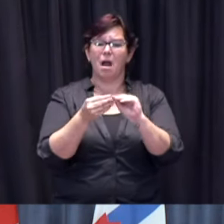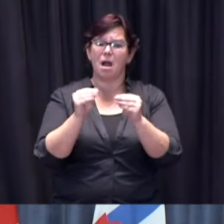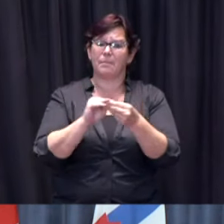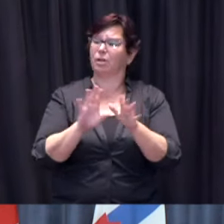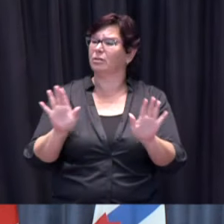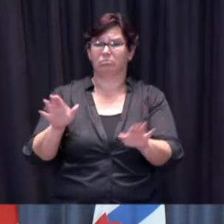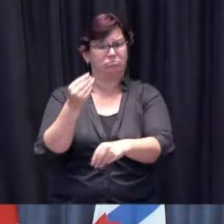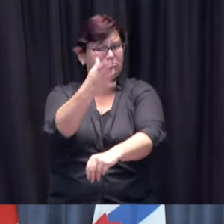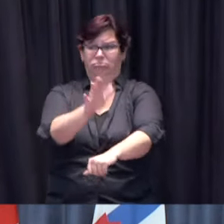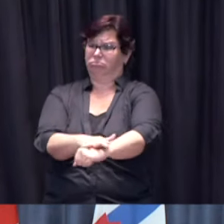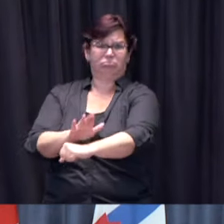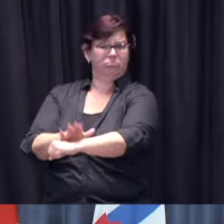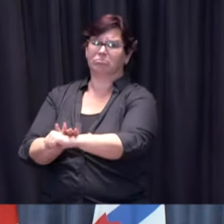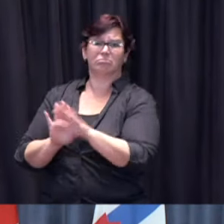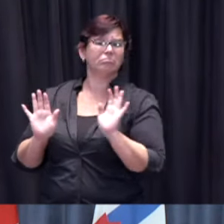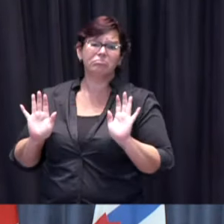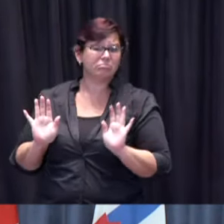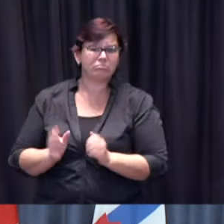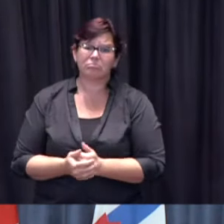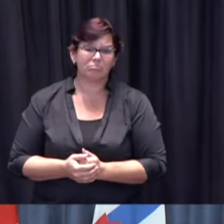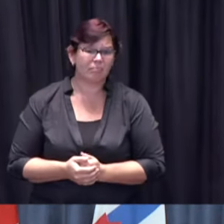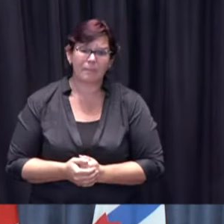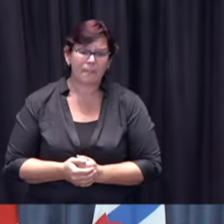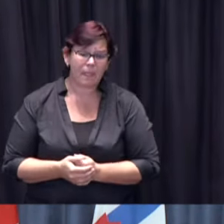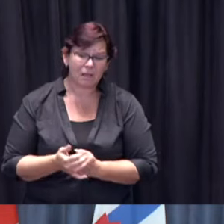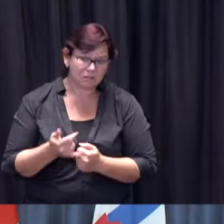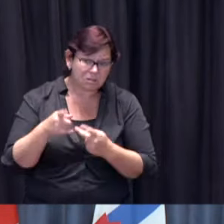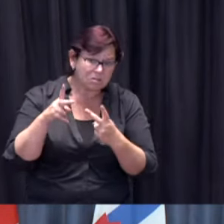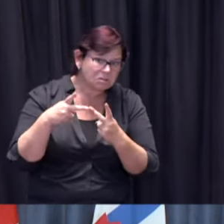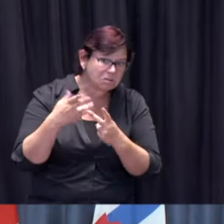Lawvin: Sabrina do you have a follow-up? Sabrina: No follow-up thanks so much.